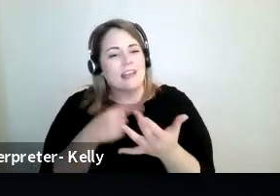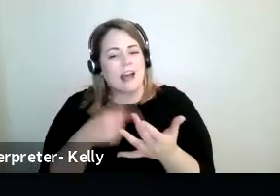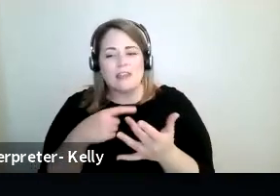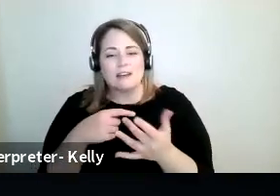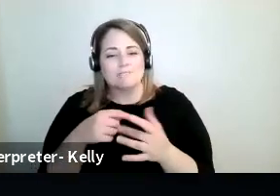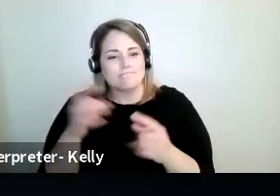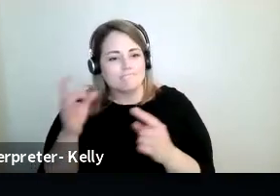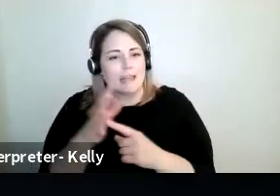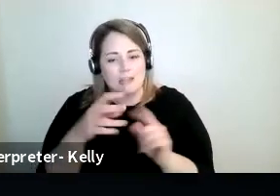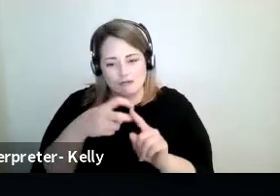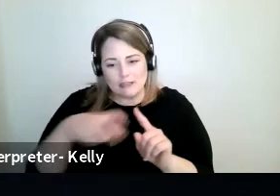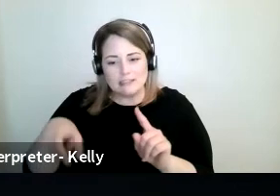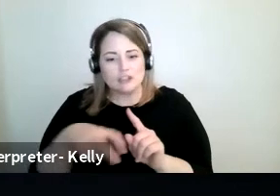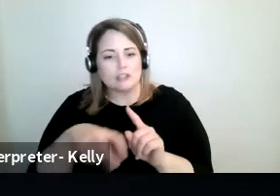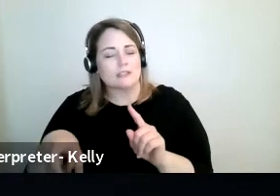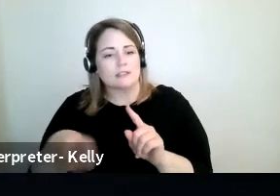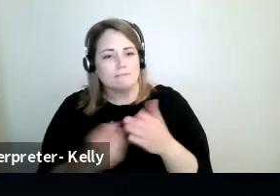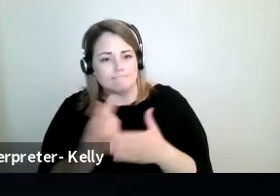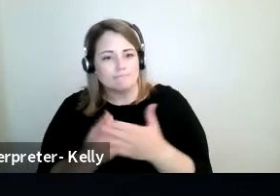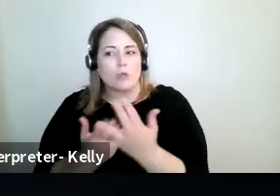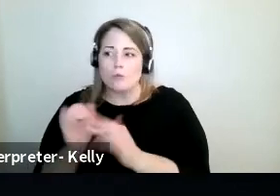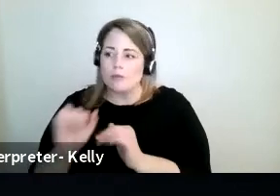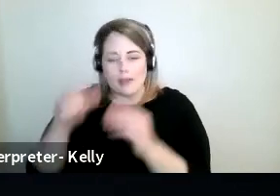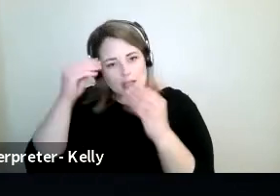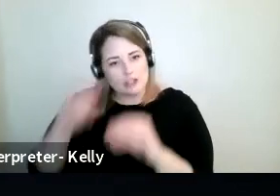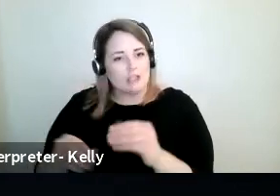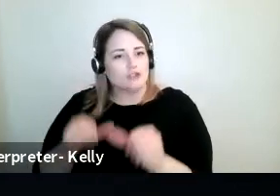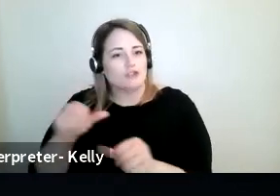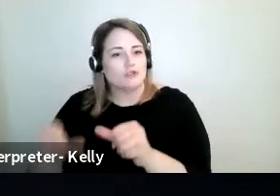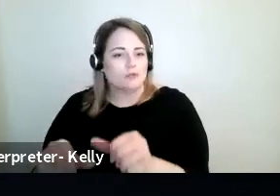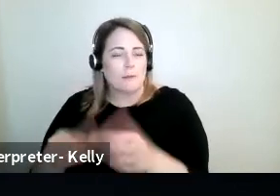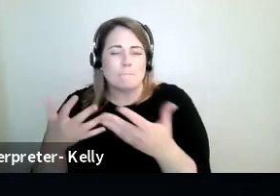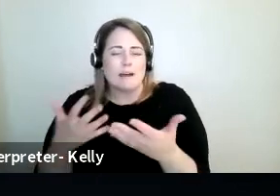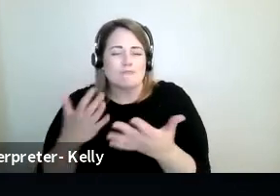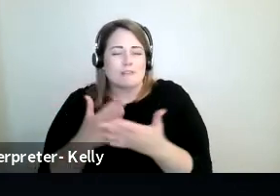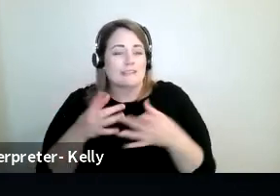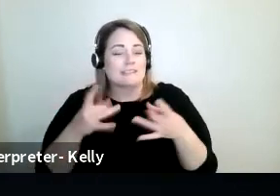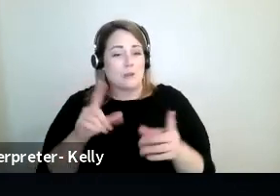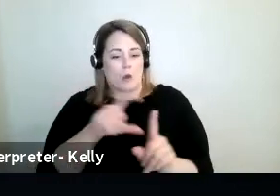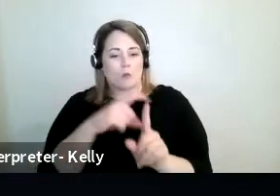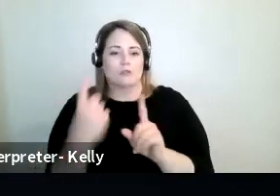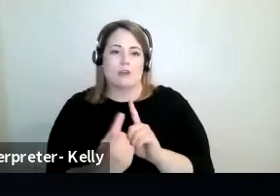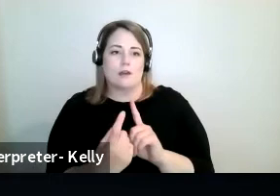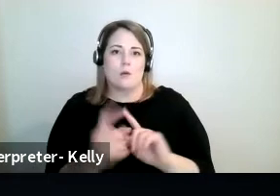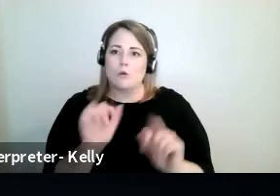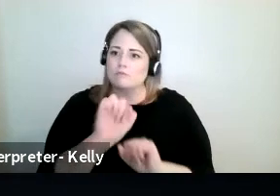education journey, but that starts as a culture. What do each university say about disabilities?